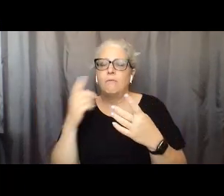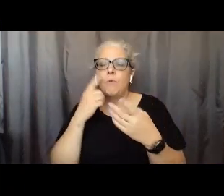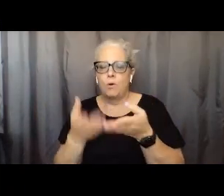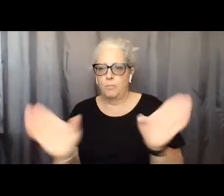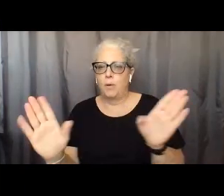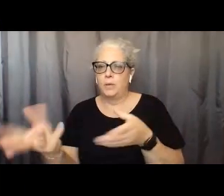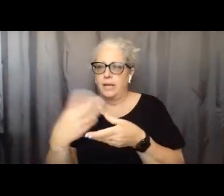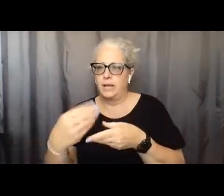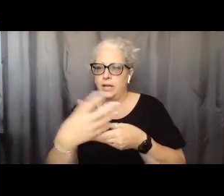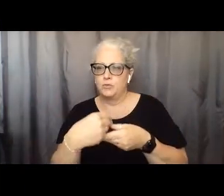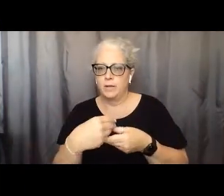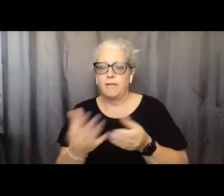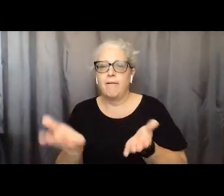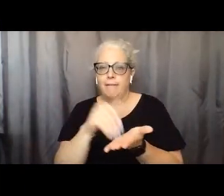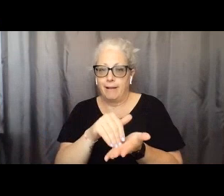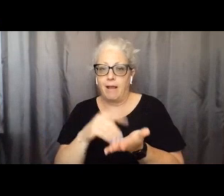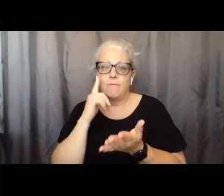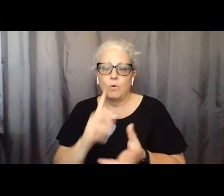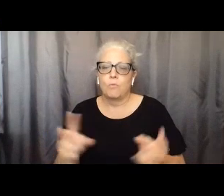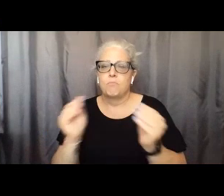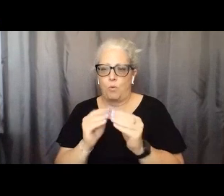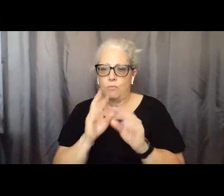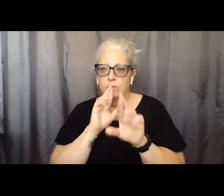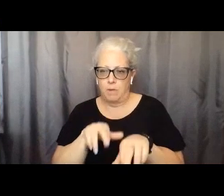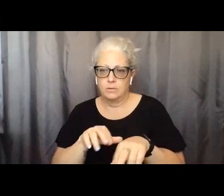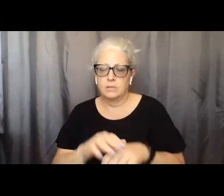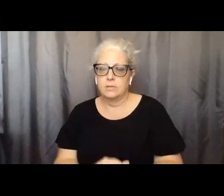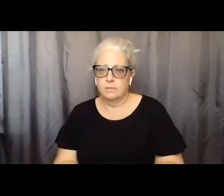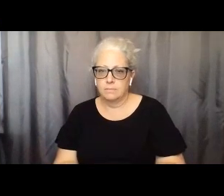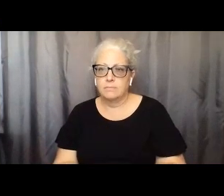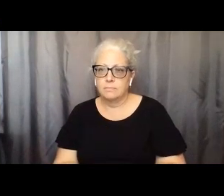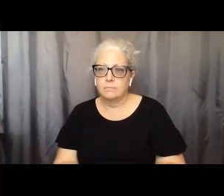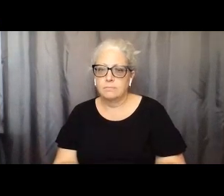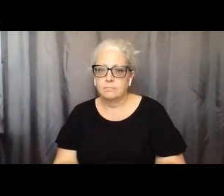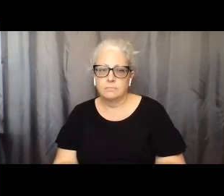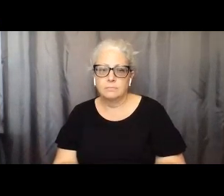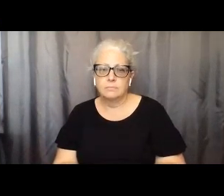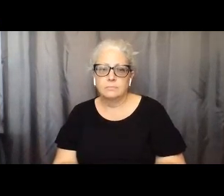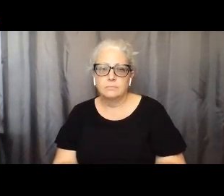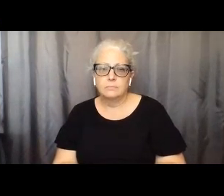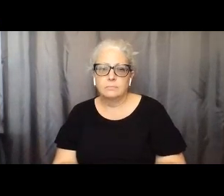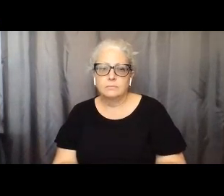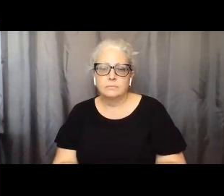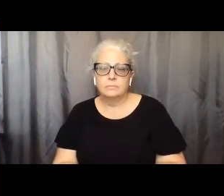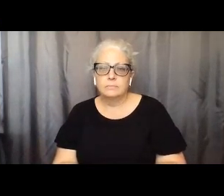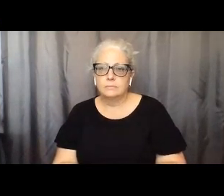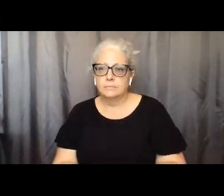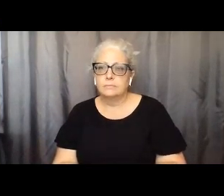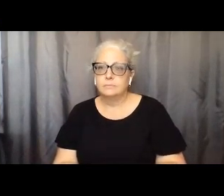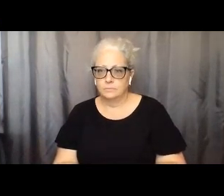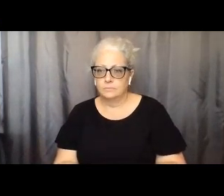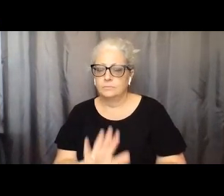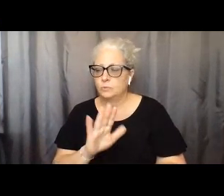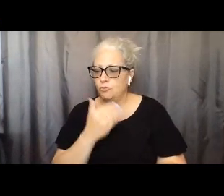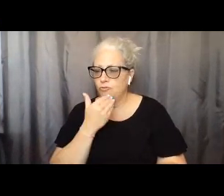[Roby Poche (DES)] Great question. [Rachelle Johnson (DES)] Thanks for that, Roby, and thank you for those who are submitting questions.